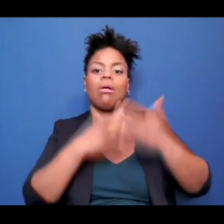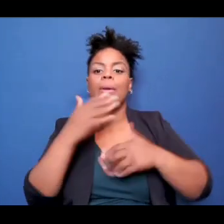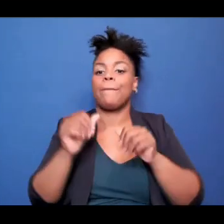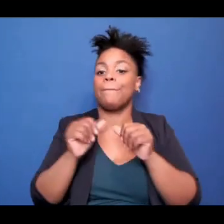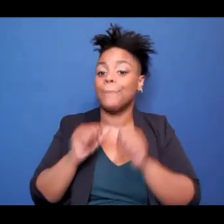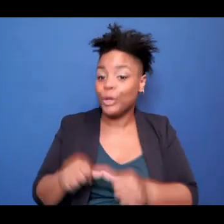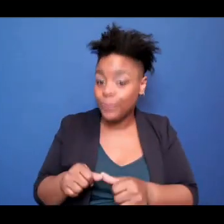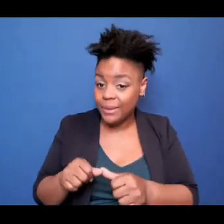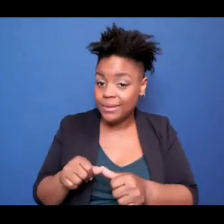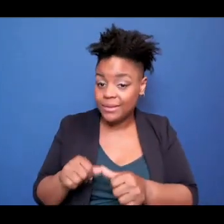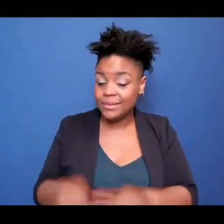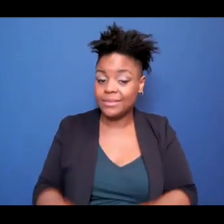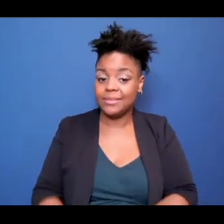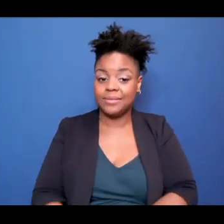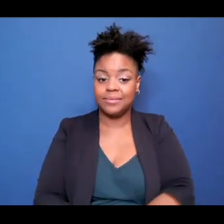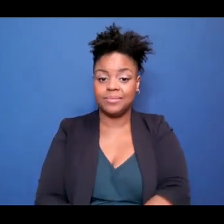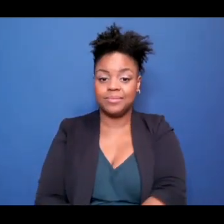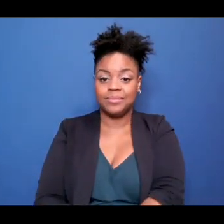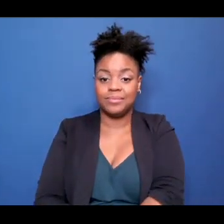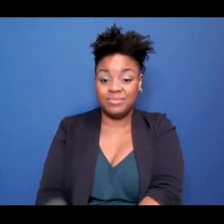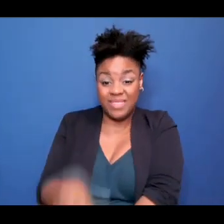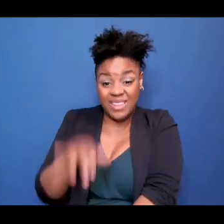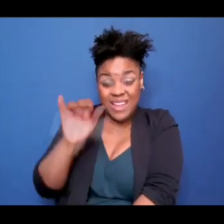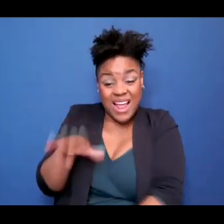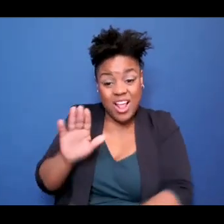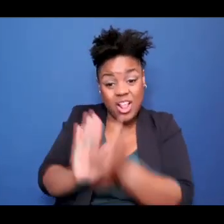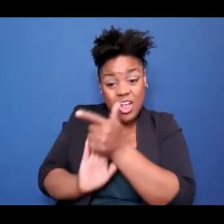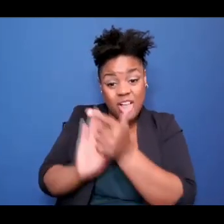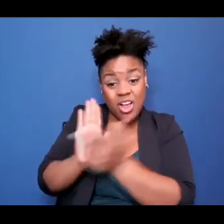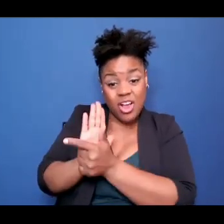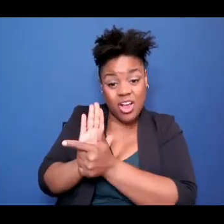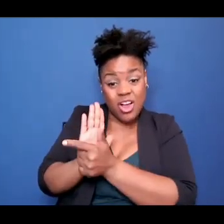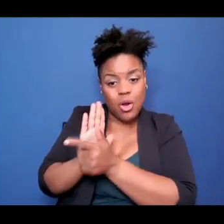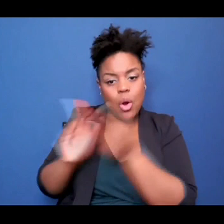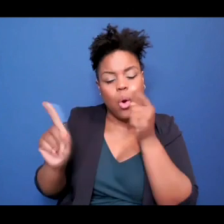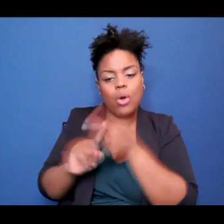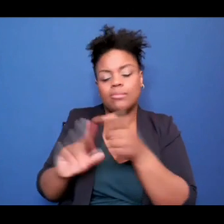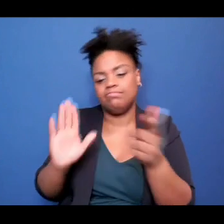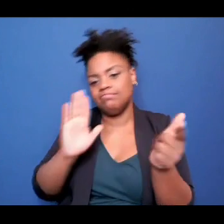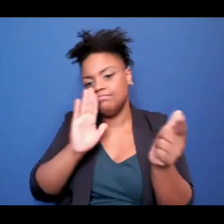STARTED OUT AS TEMPORARY AND THEN BECAME PERMANENT AFTER THAT , BUT THE ORDINANCE WAS